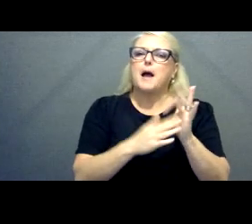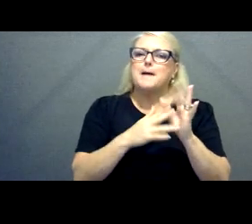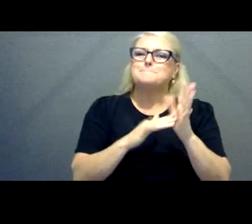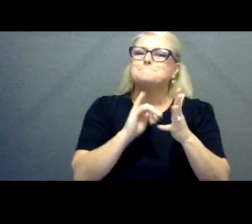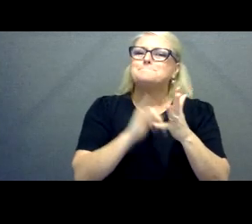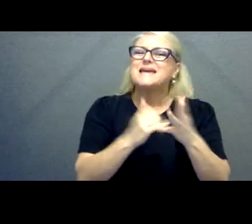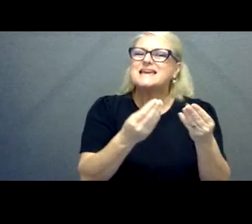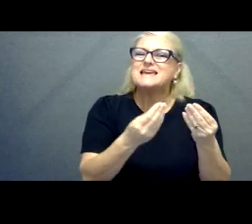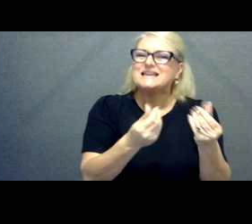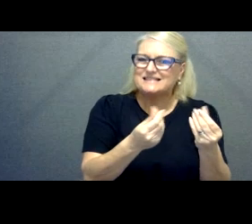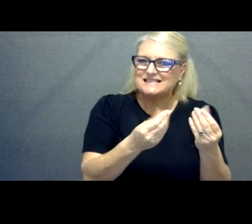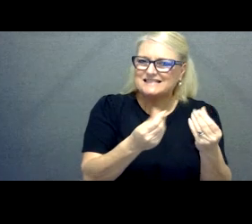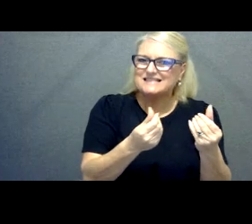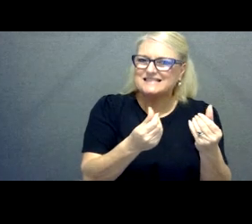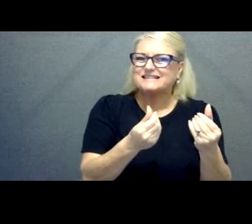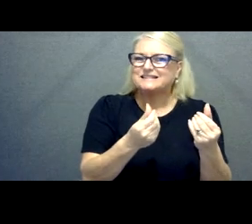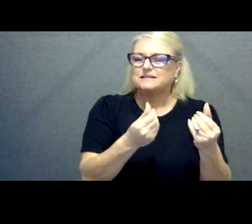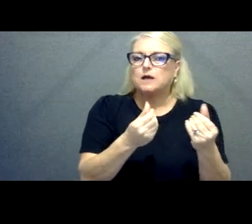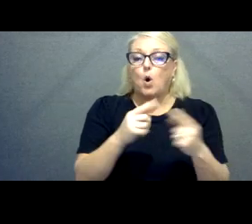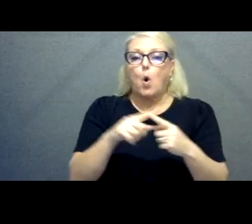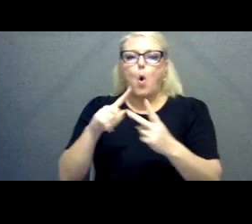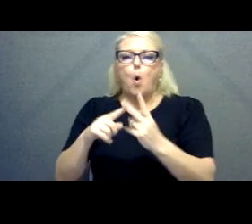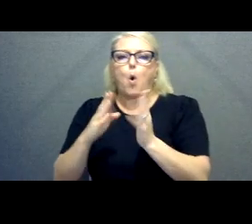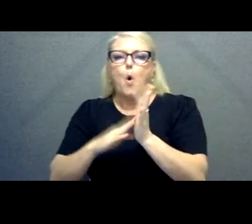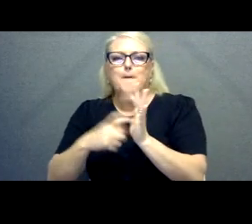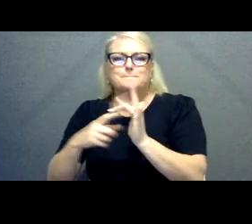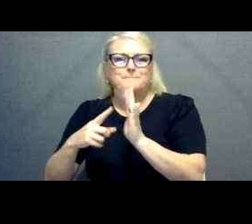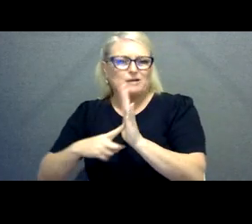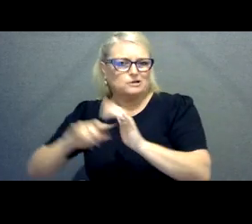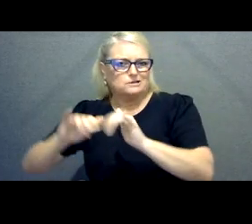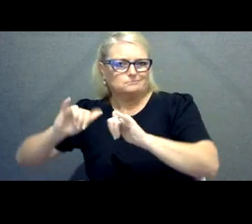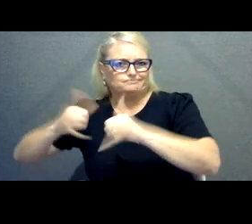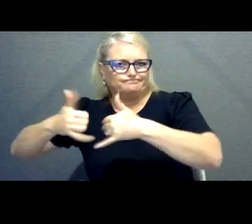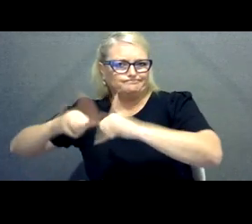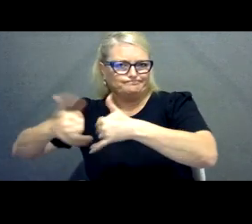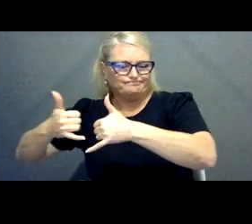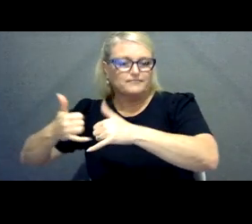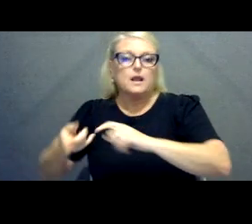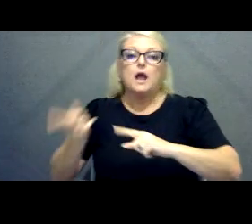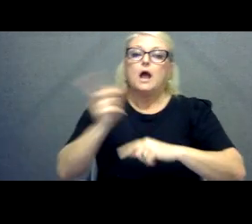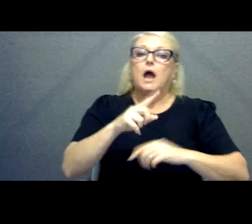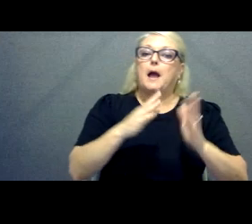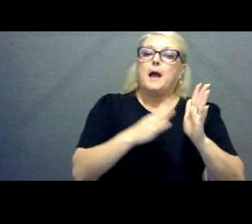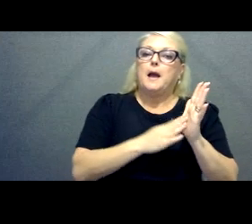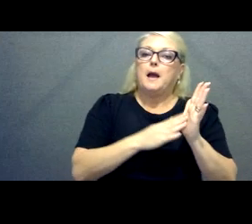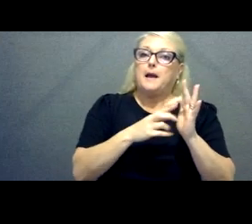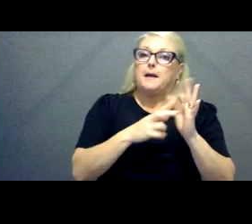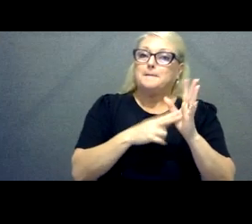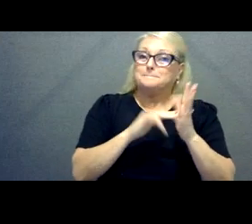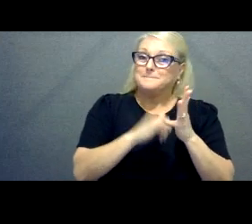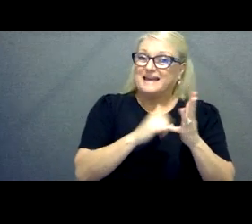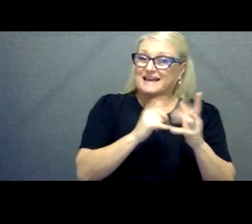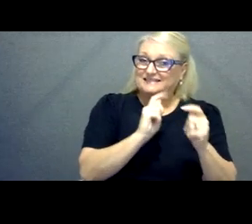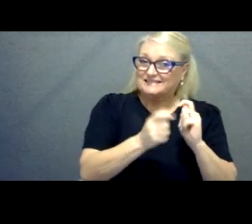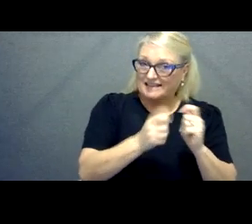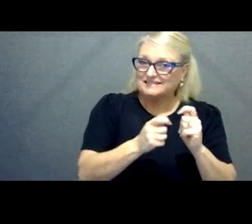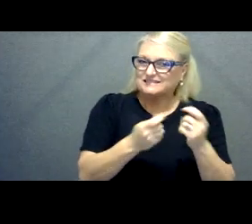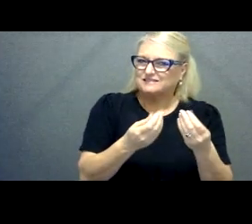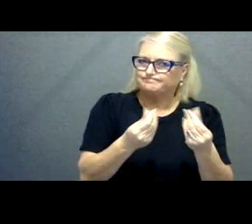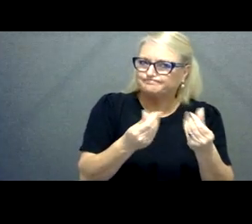and so the means test is our cornerstone test we are here to provide grants of legal representation